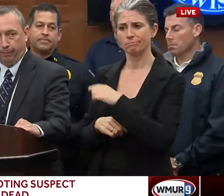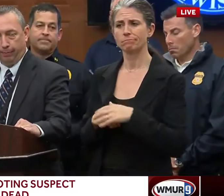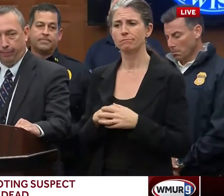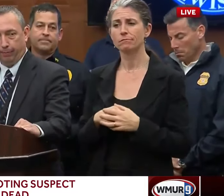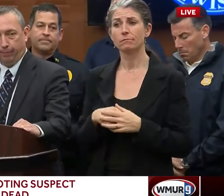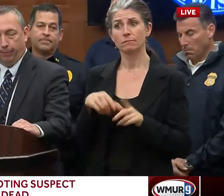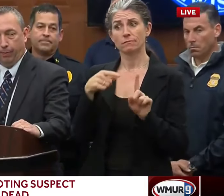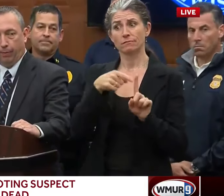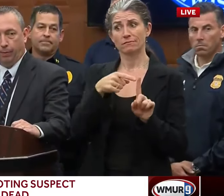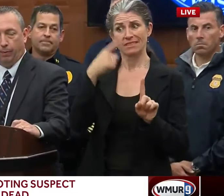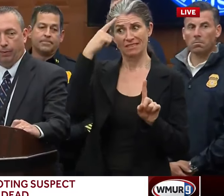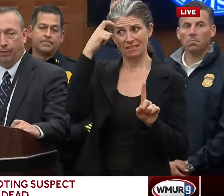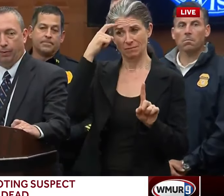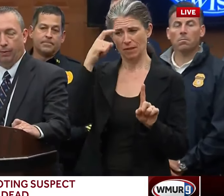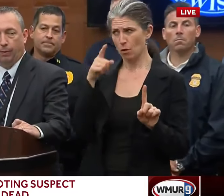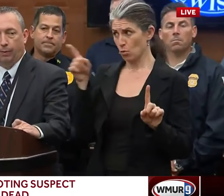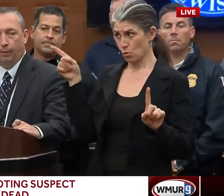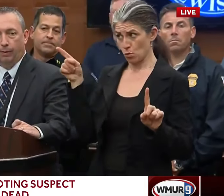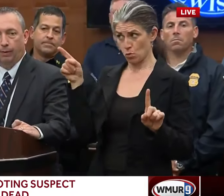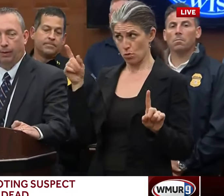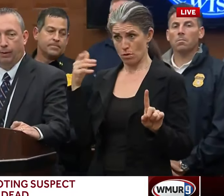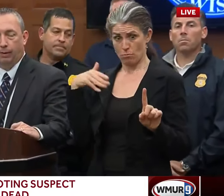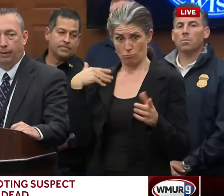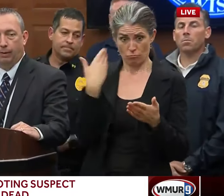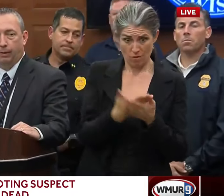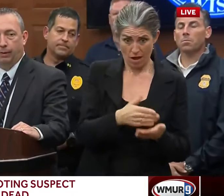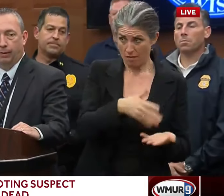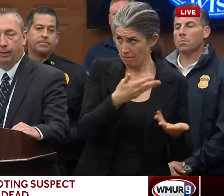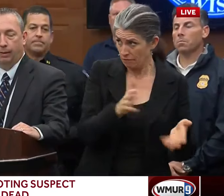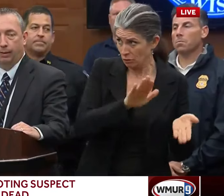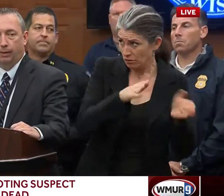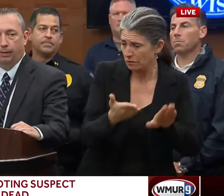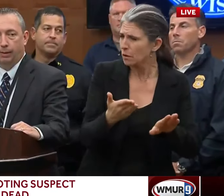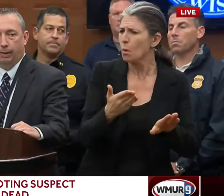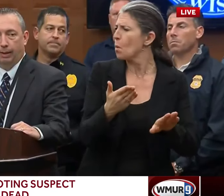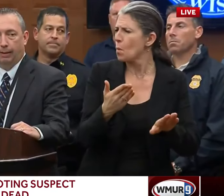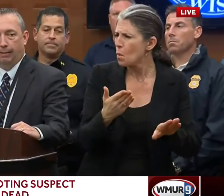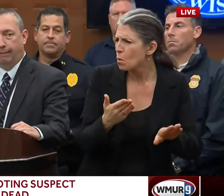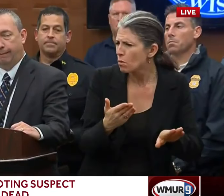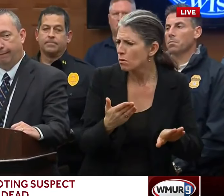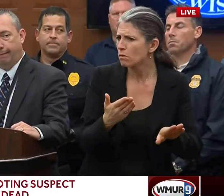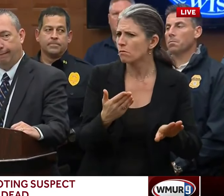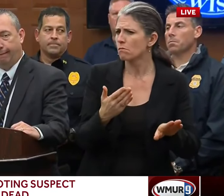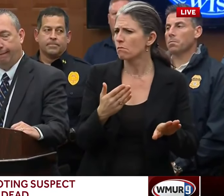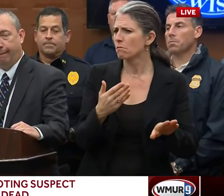WAS THERE ANY BELIEF AT THIS TIME THAT THE SUSPECT WAS DEAD BEFORE FINDING HIM?